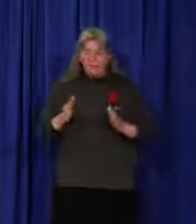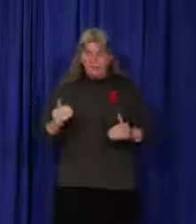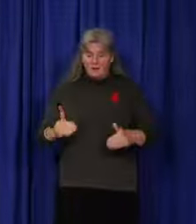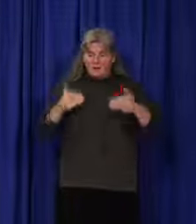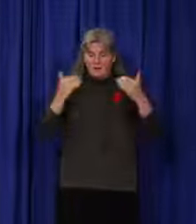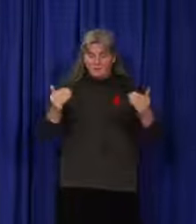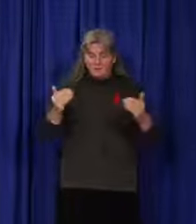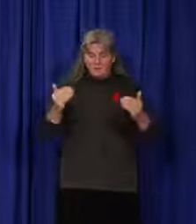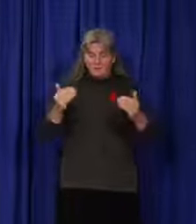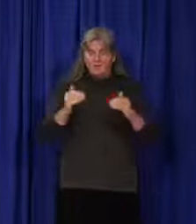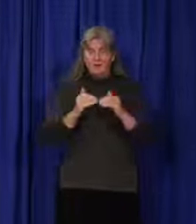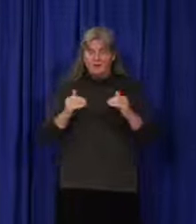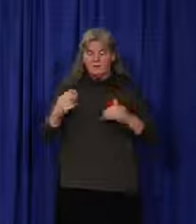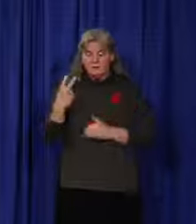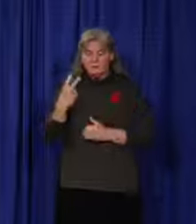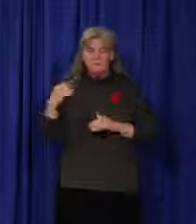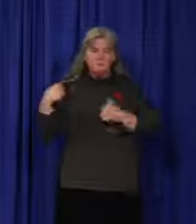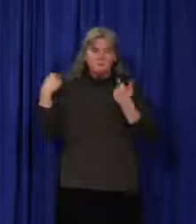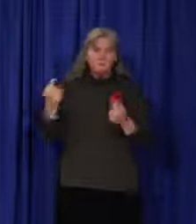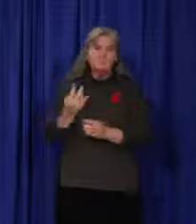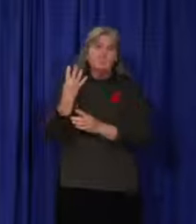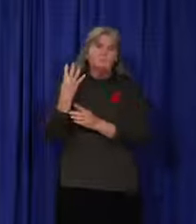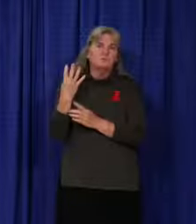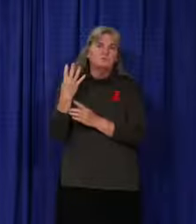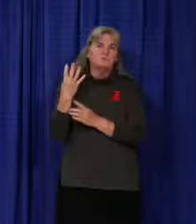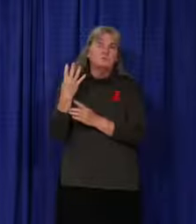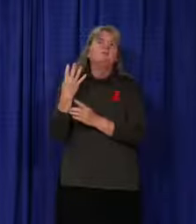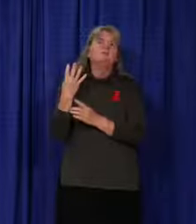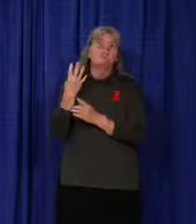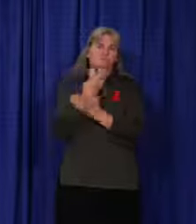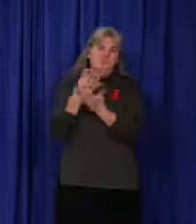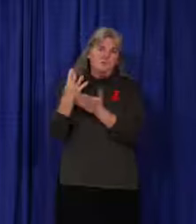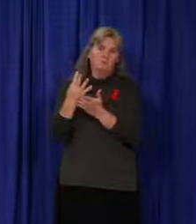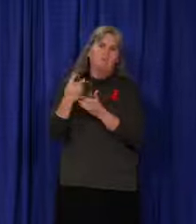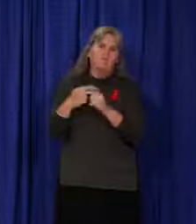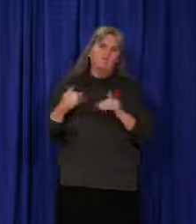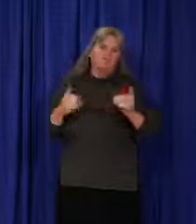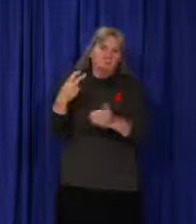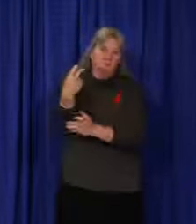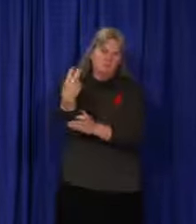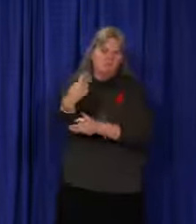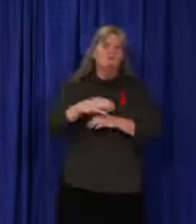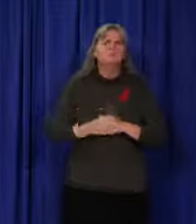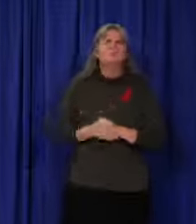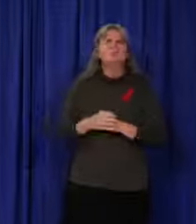We appreciate that there are legitimate reasons for some vehicles with out of territory